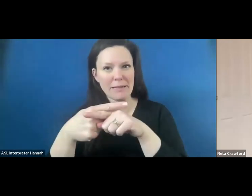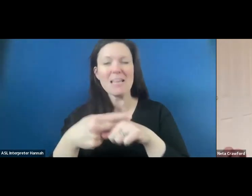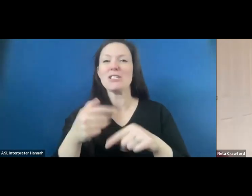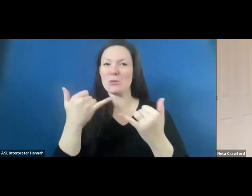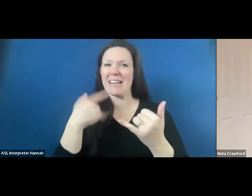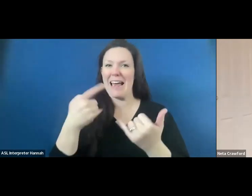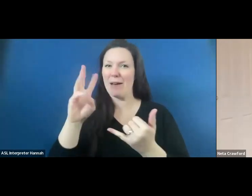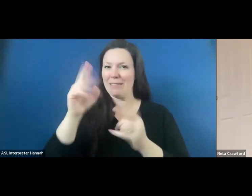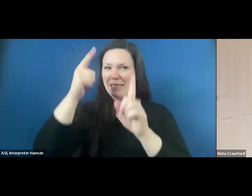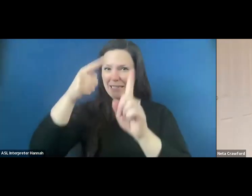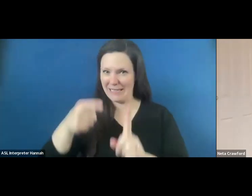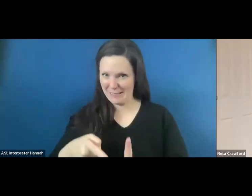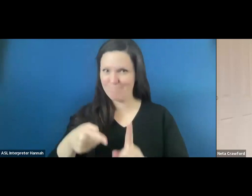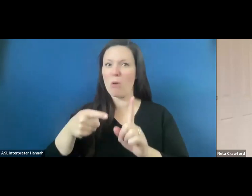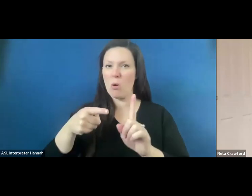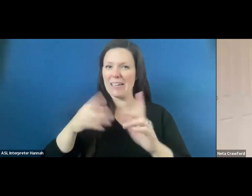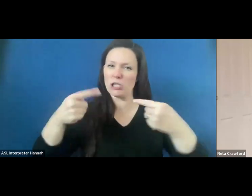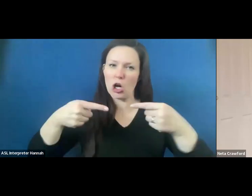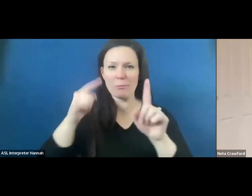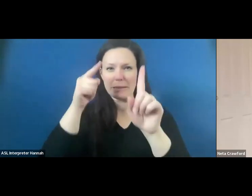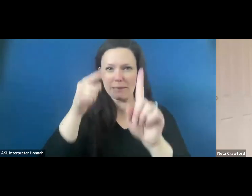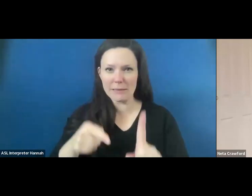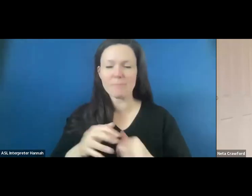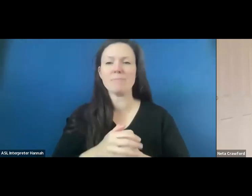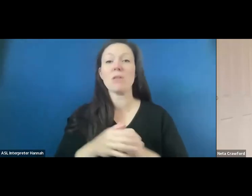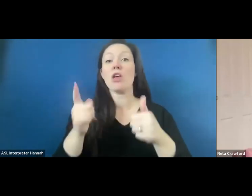in very rapid succession. The first one I think is the most important: